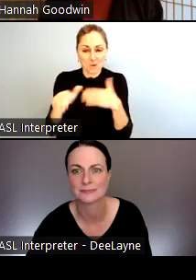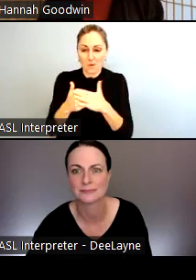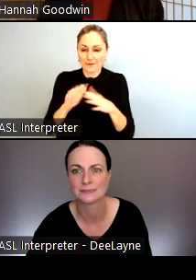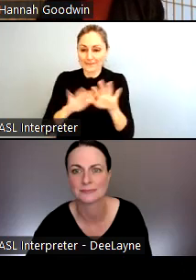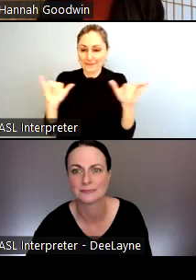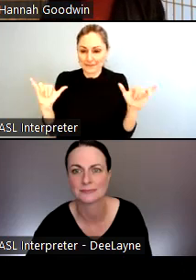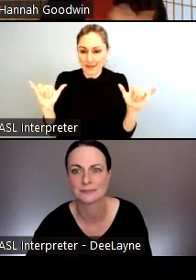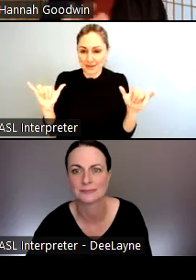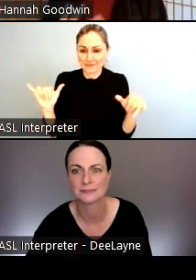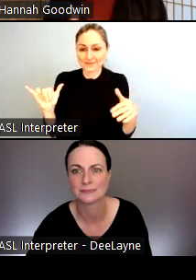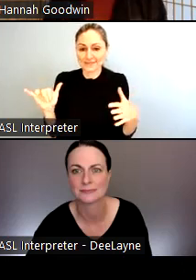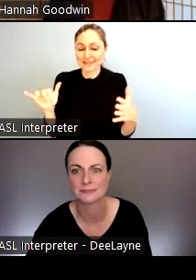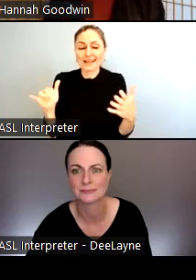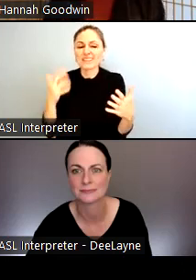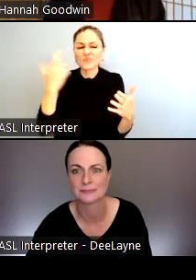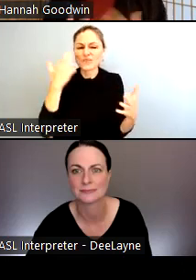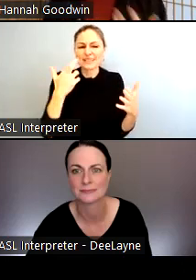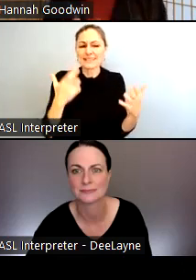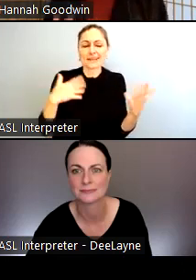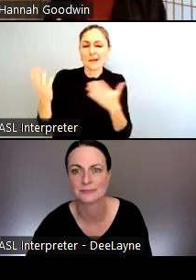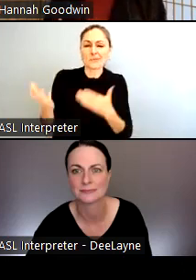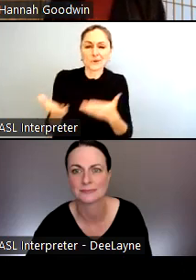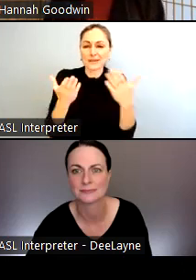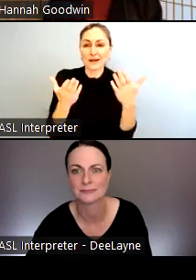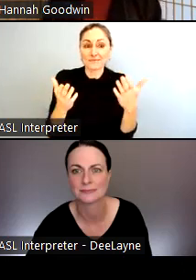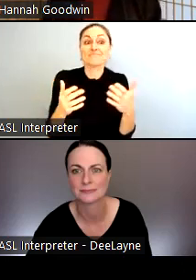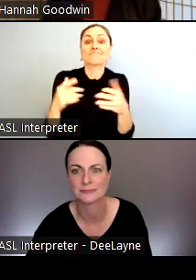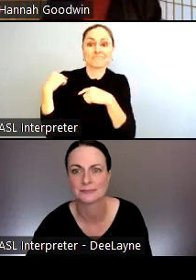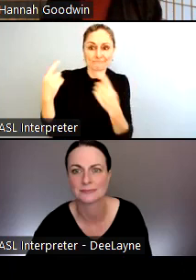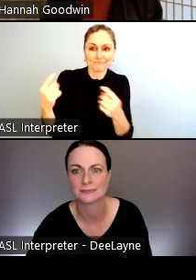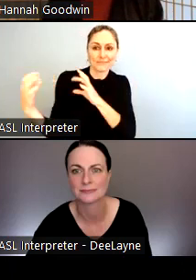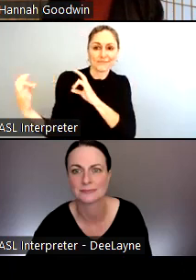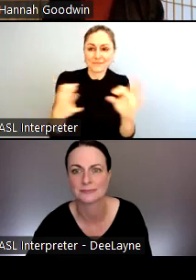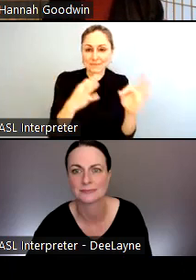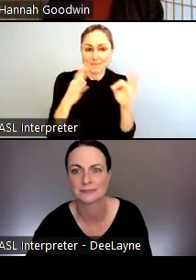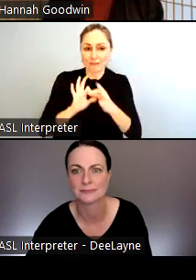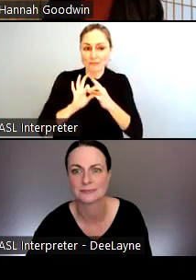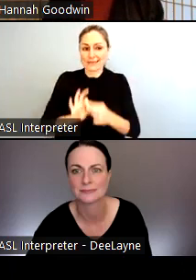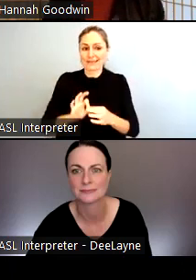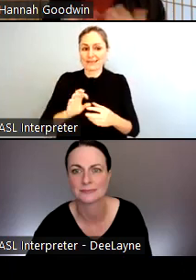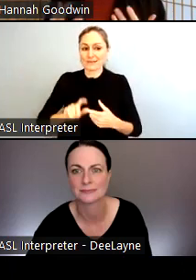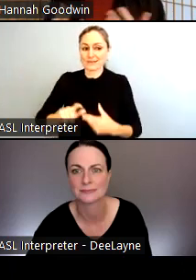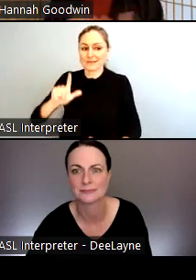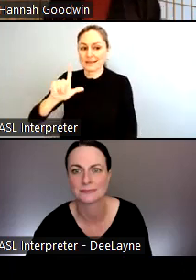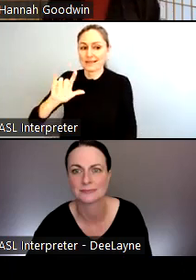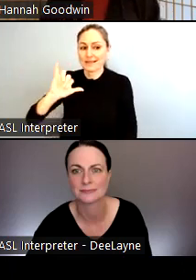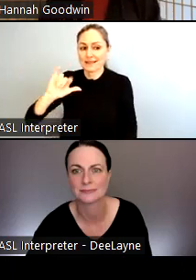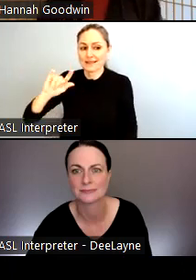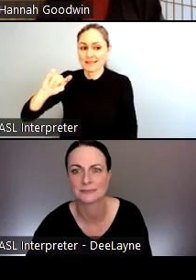And I'm bringing this up just because there's a lot of feedback on the lightning talks in all kinds of ways,